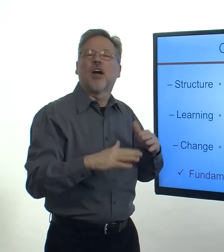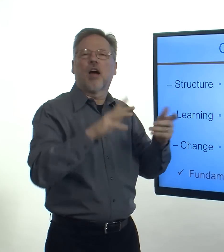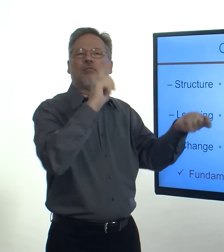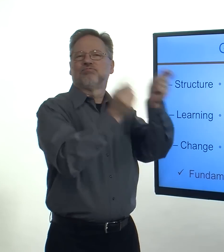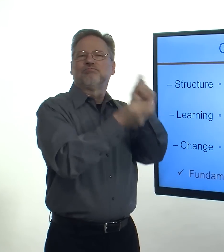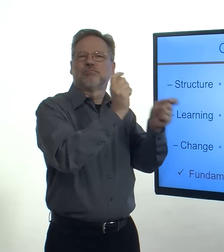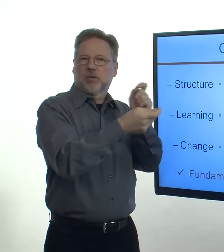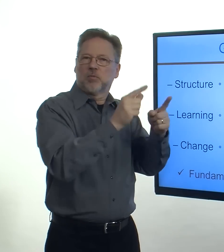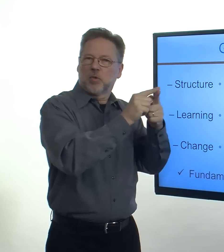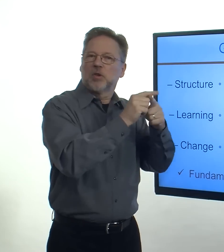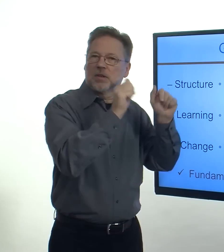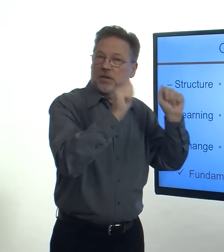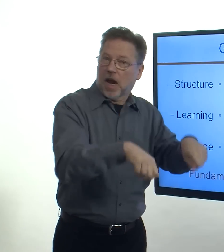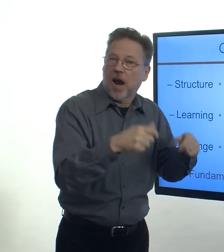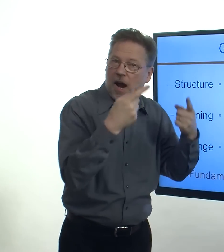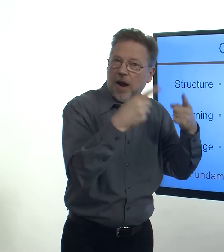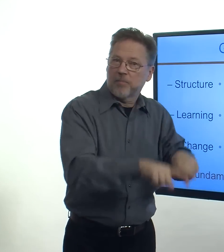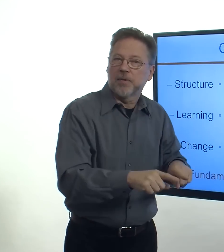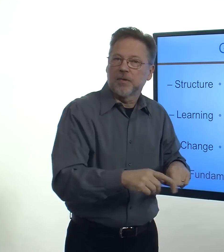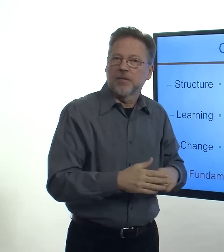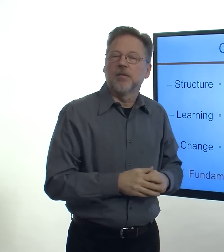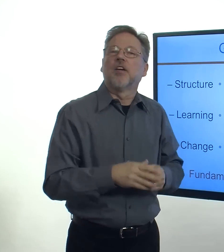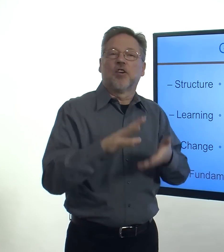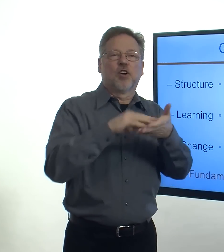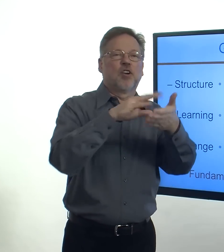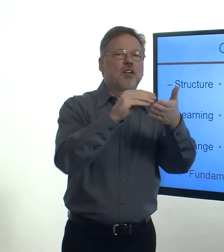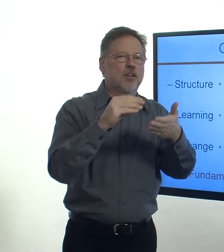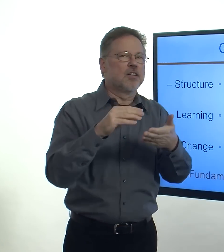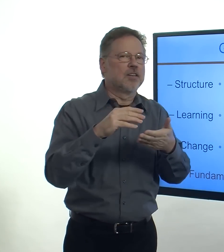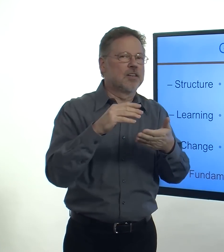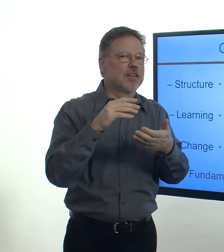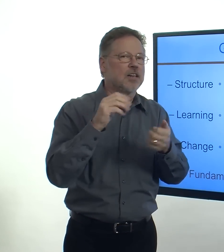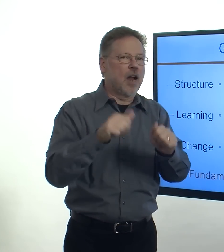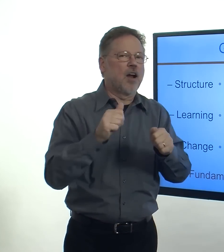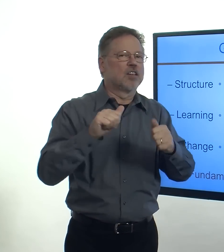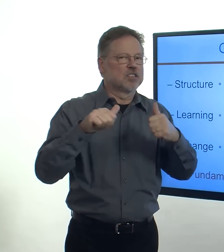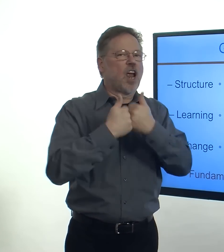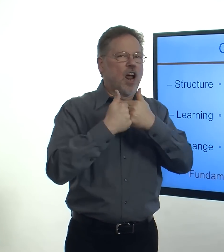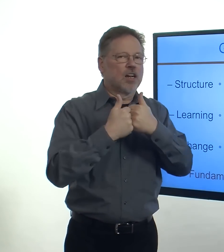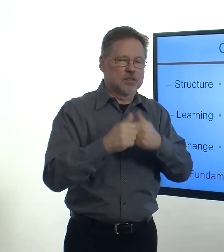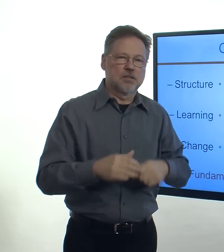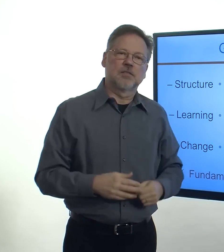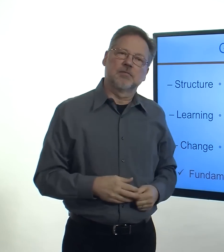can require changes to the form of the word. All of this can make learning sign language